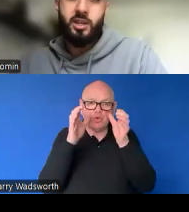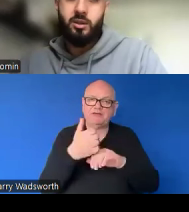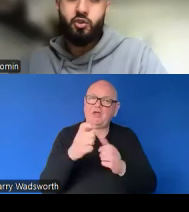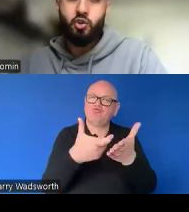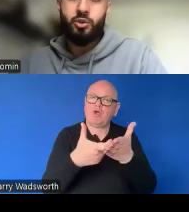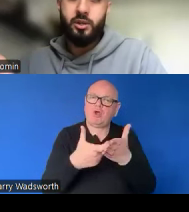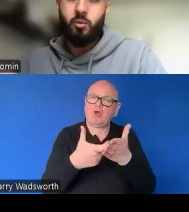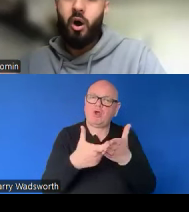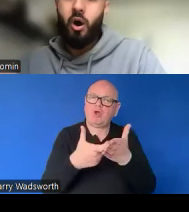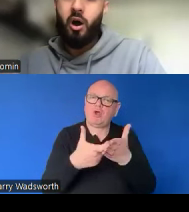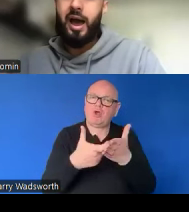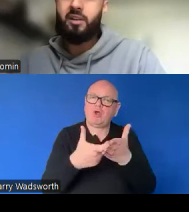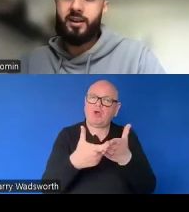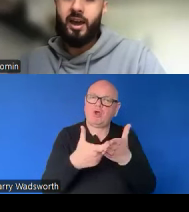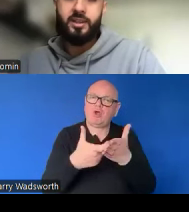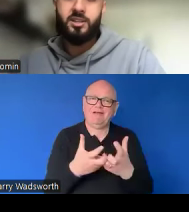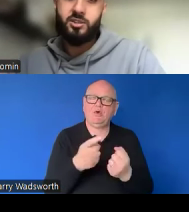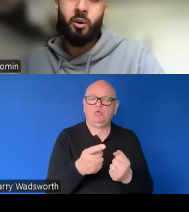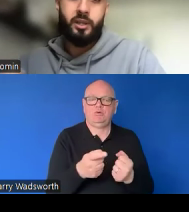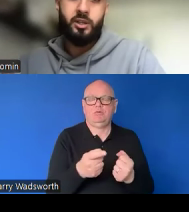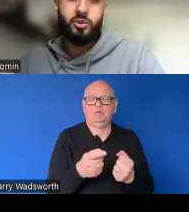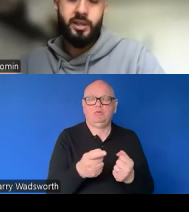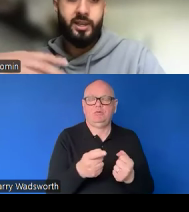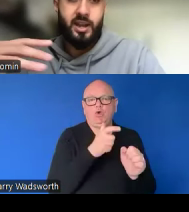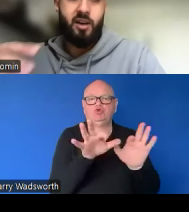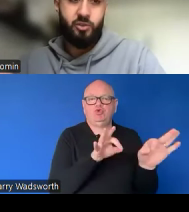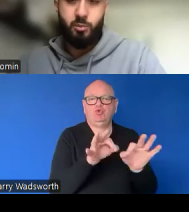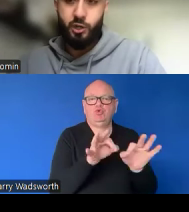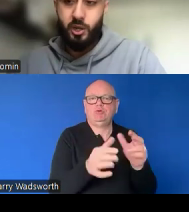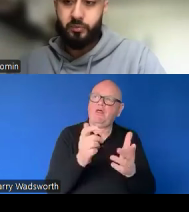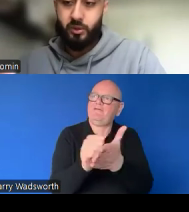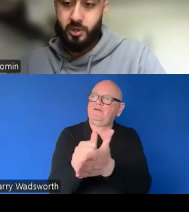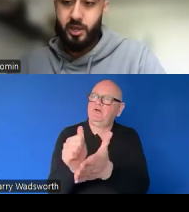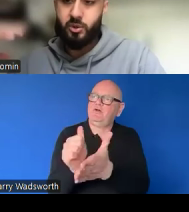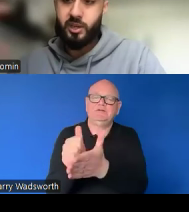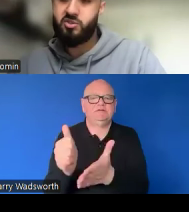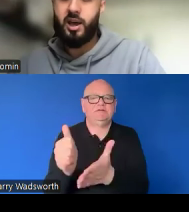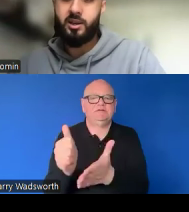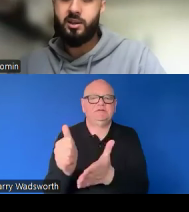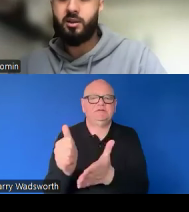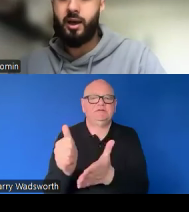that you've chosen, what are other advertisers normally using as an average budget. It gives you an idea of that.